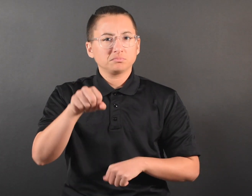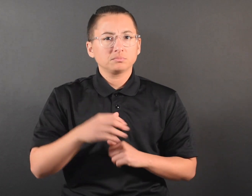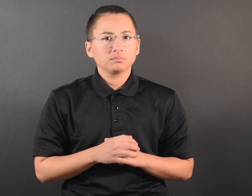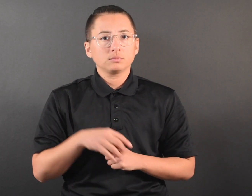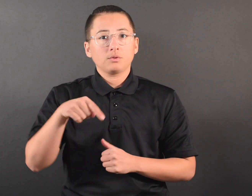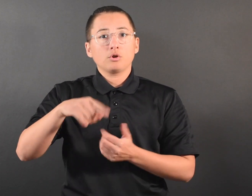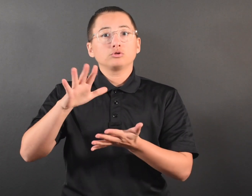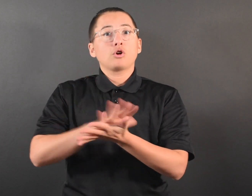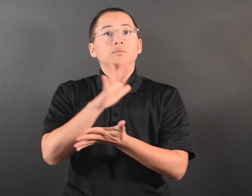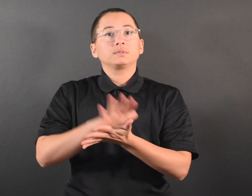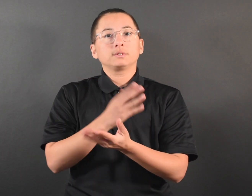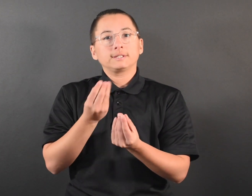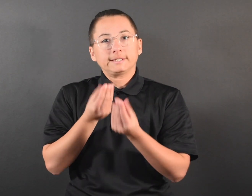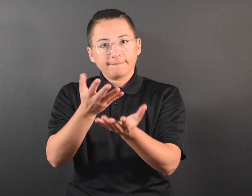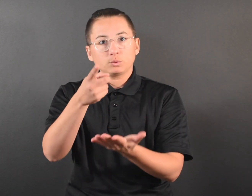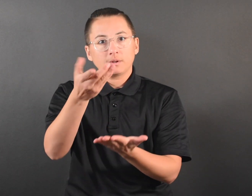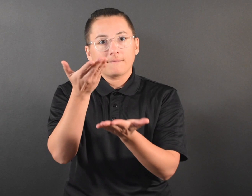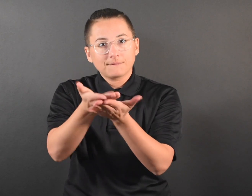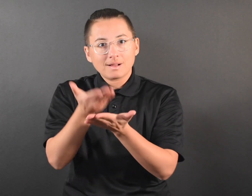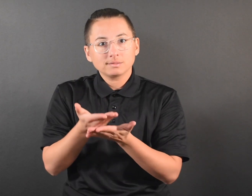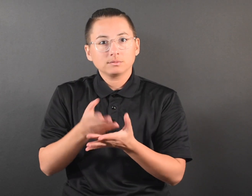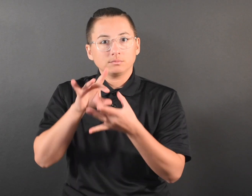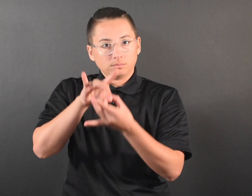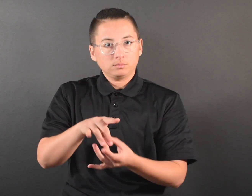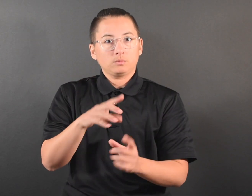This document gives you the facts on COVID-19 vaccines.